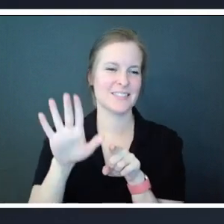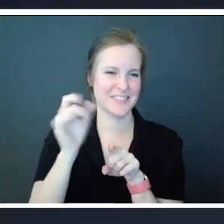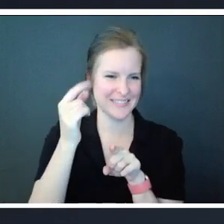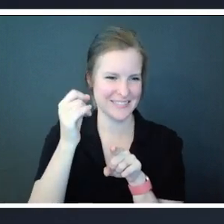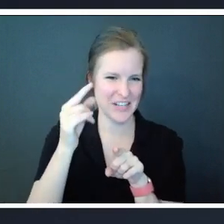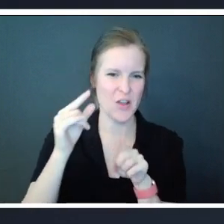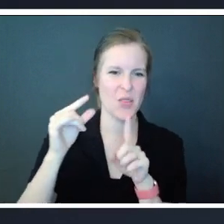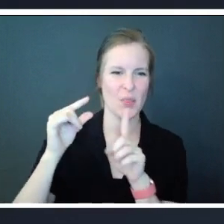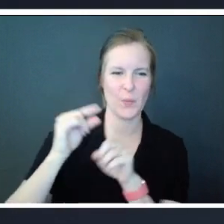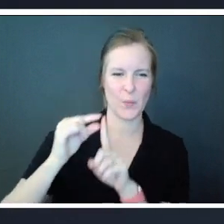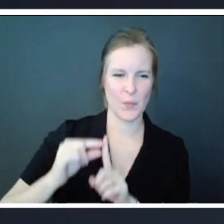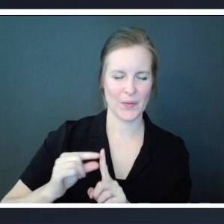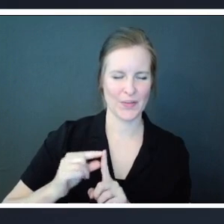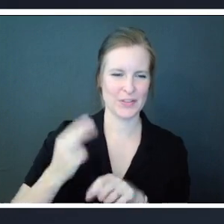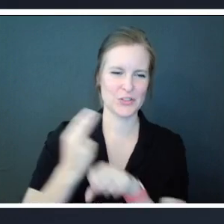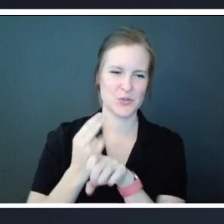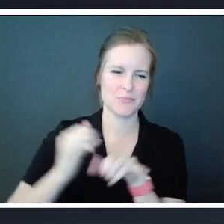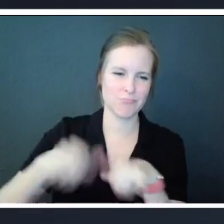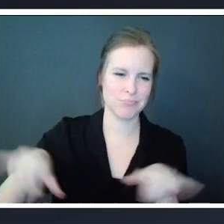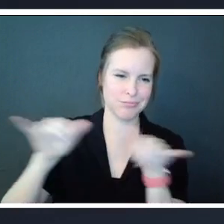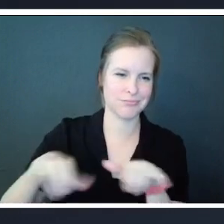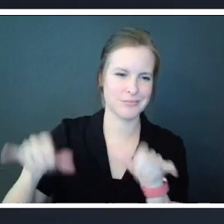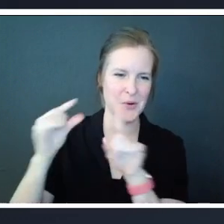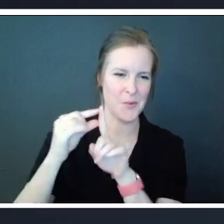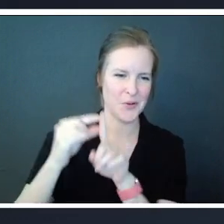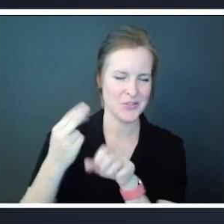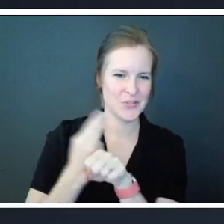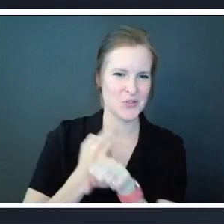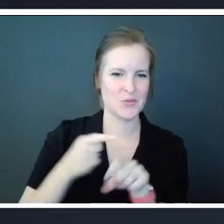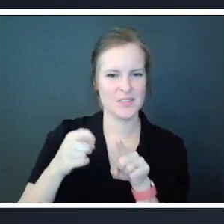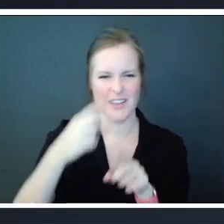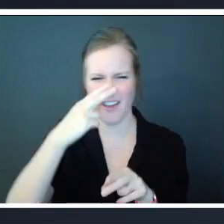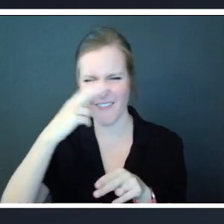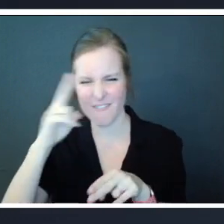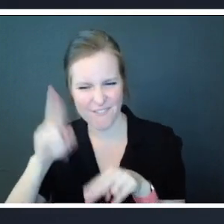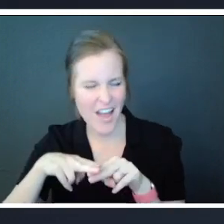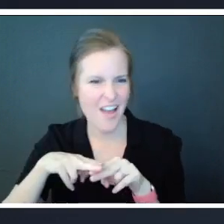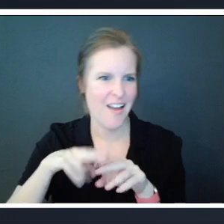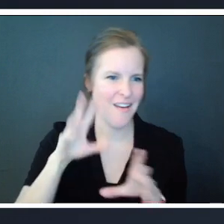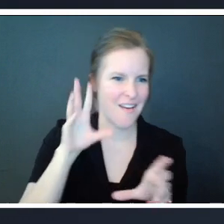engaging, exciting, educational and interactive, which I hope that you were able to see a little